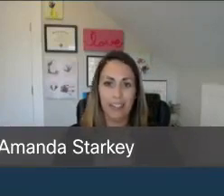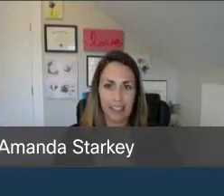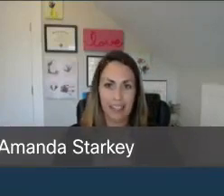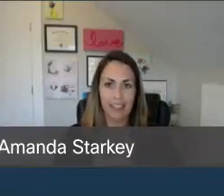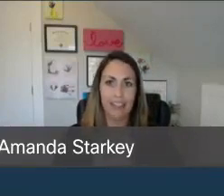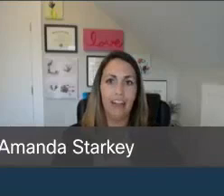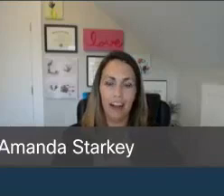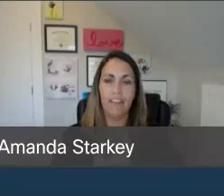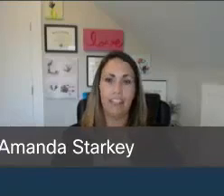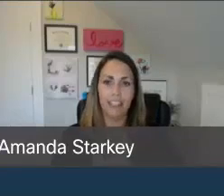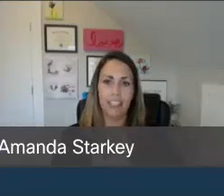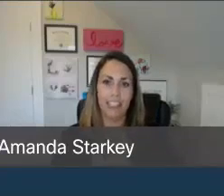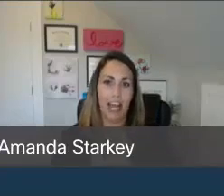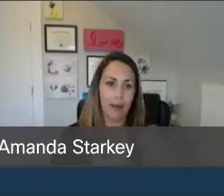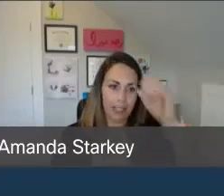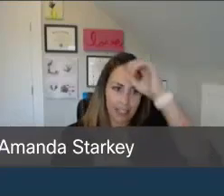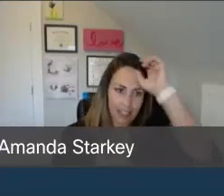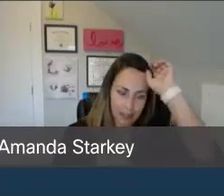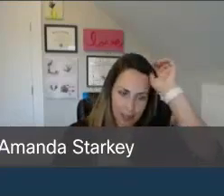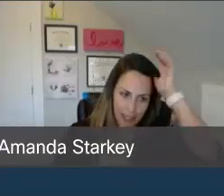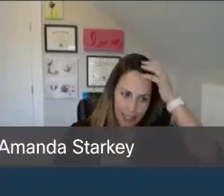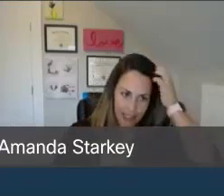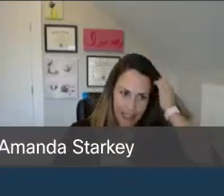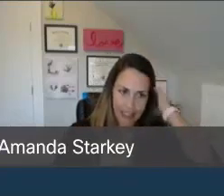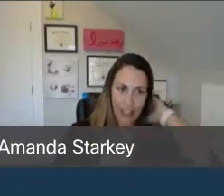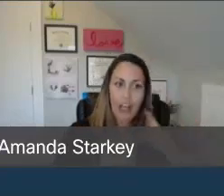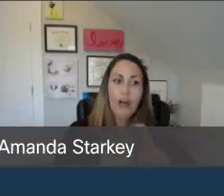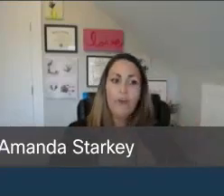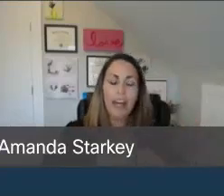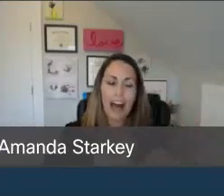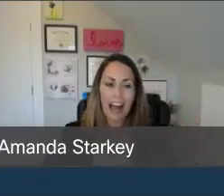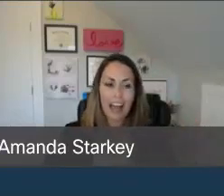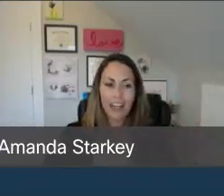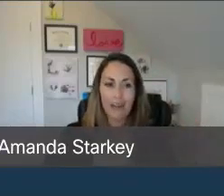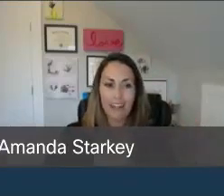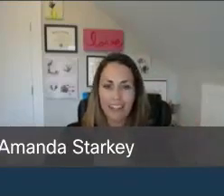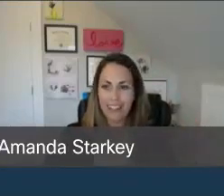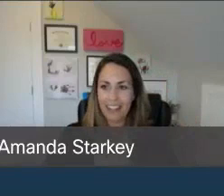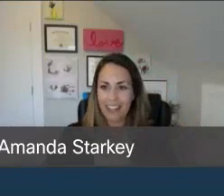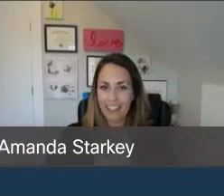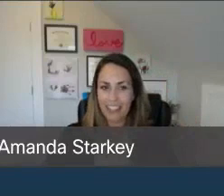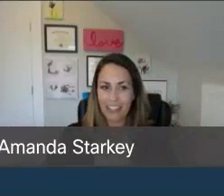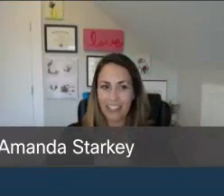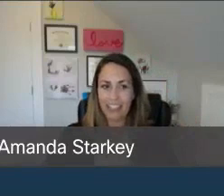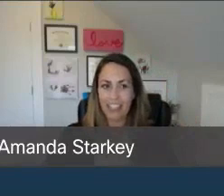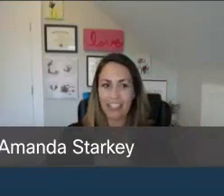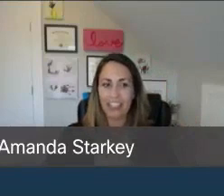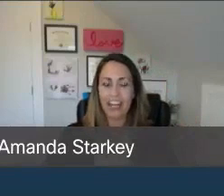the listing of the condition the applicant experiences. When I write my psychiatric history sections,